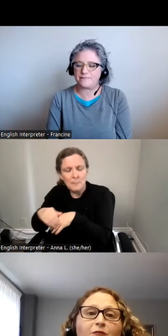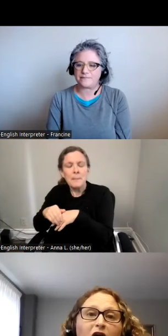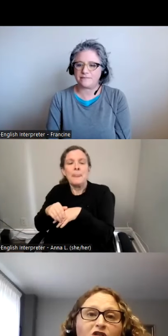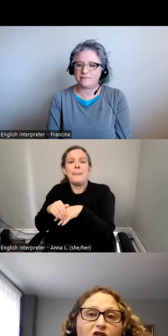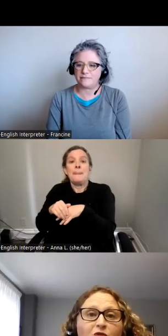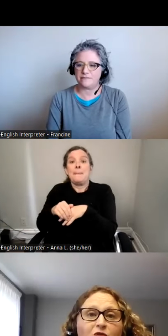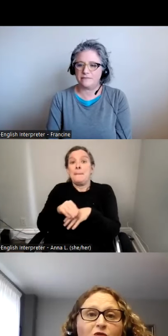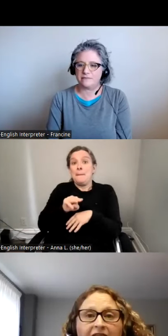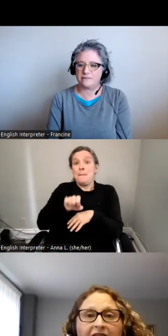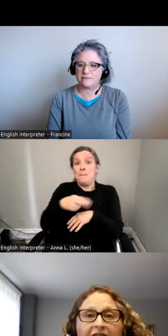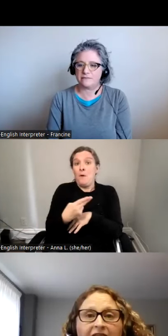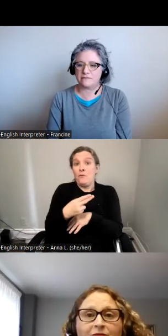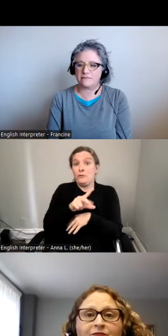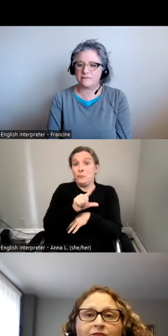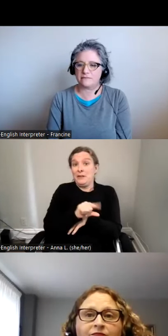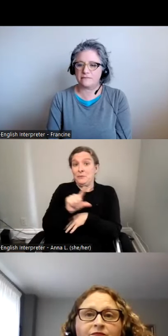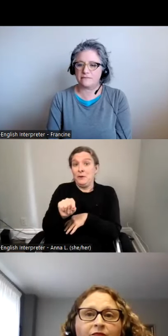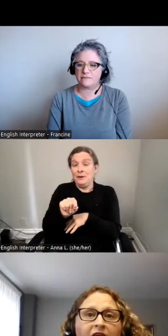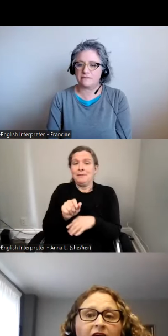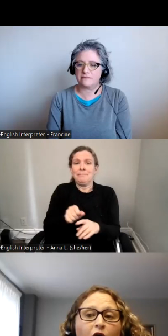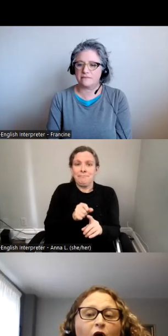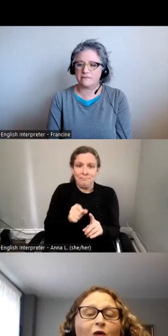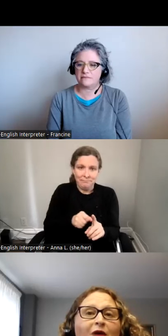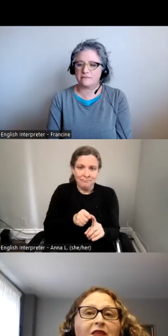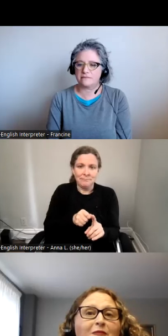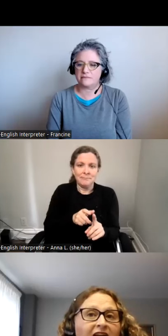Was being used to develop a vaccine for that Specific coronavirus, which is quite similar to the coronavirus COVID-19, that virus however, did not become a Pandemic virus so the Work continued in the Background but at a much much Slower speed